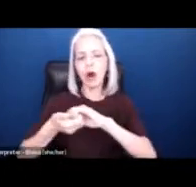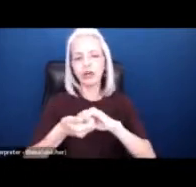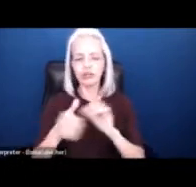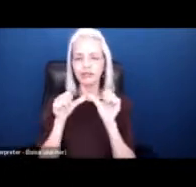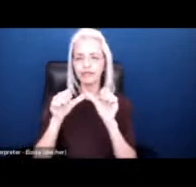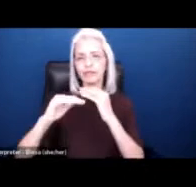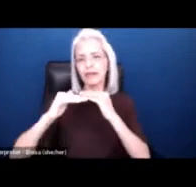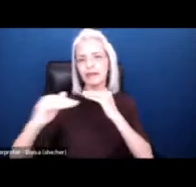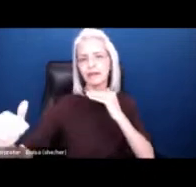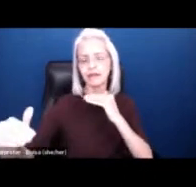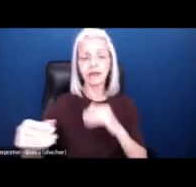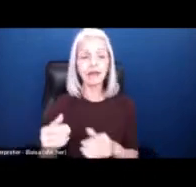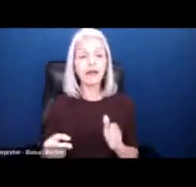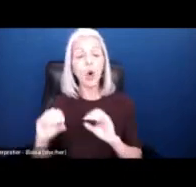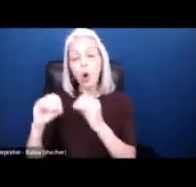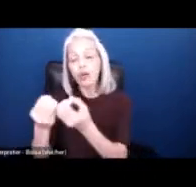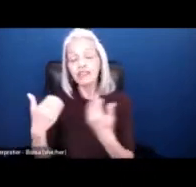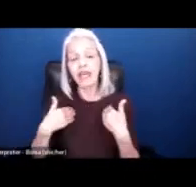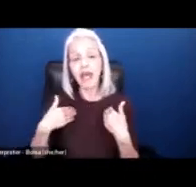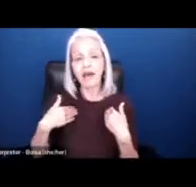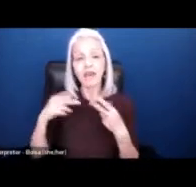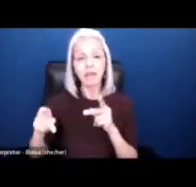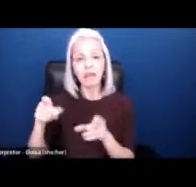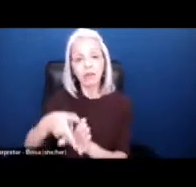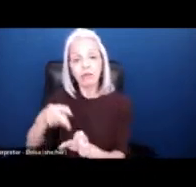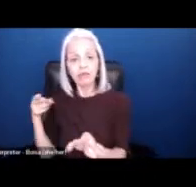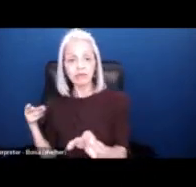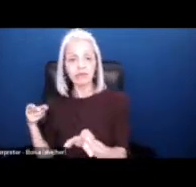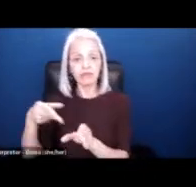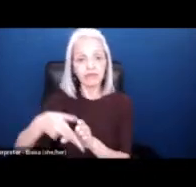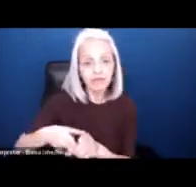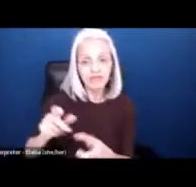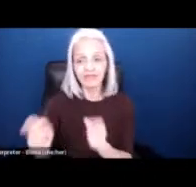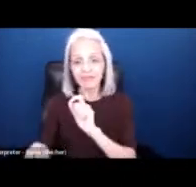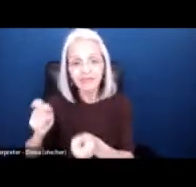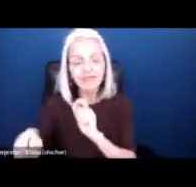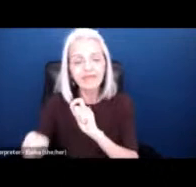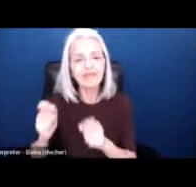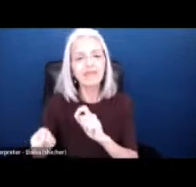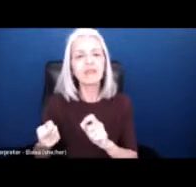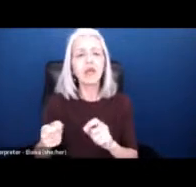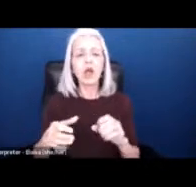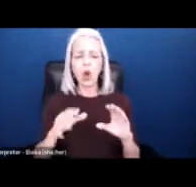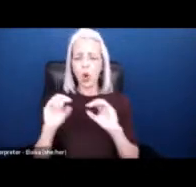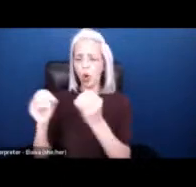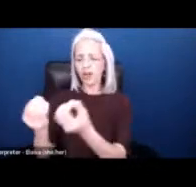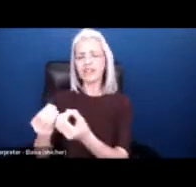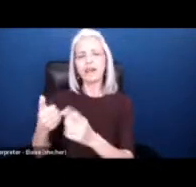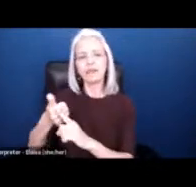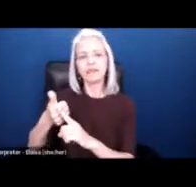organizations, organizations are fluid, and they're flexible, and they often will change based on